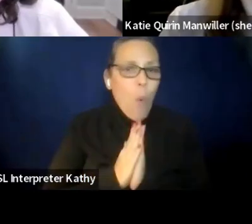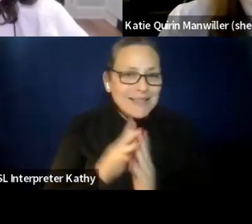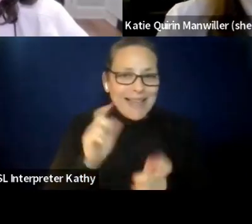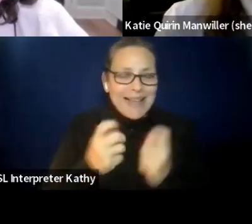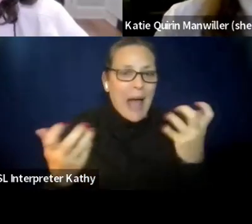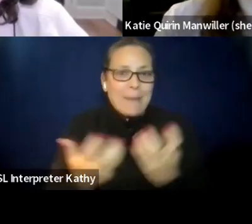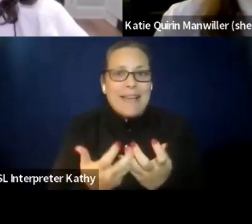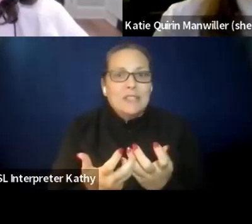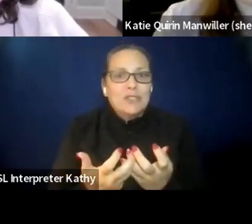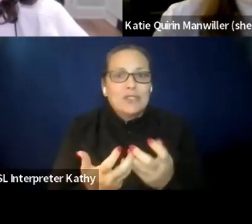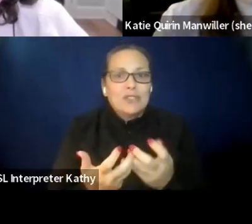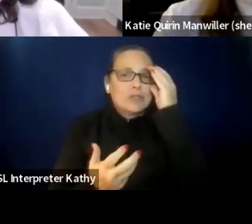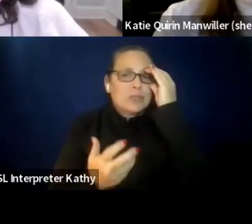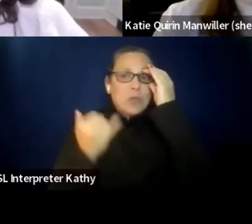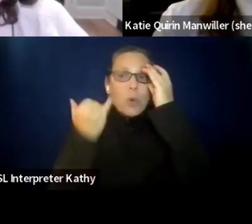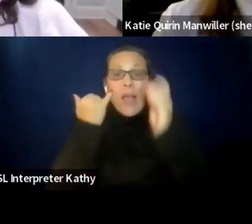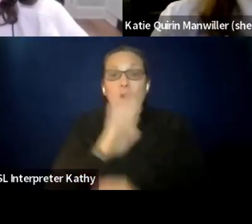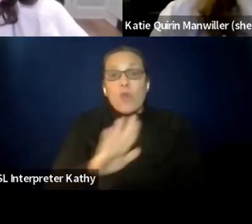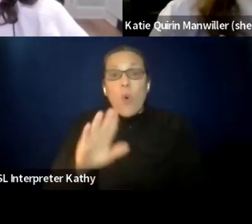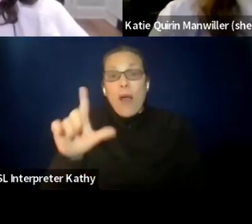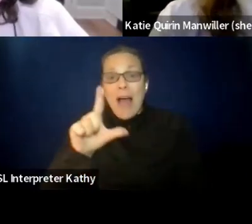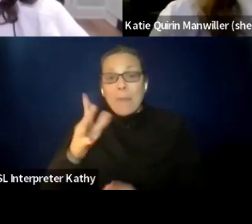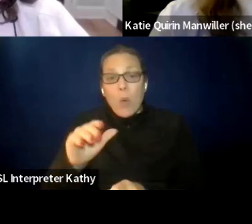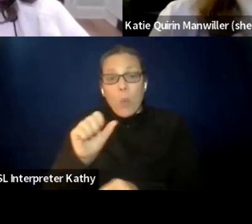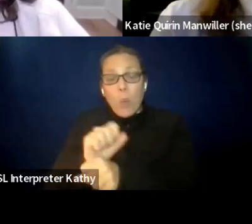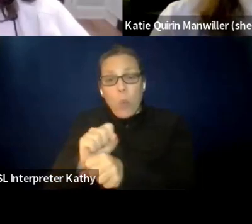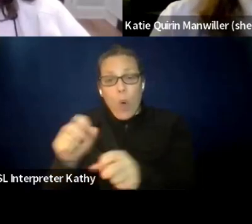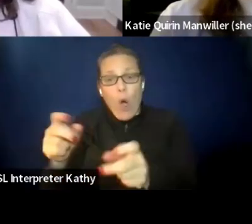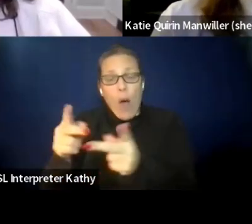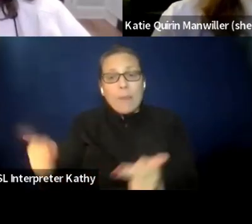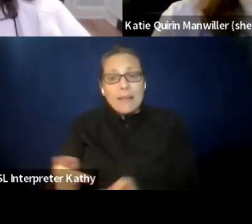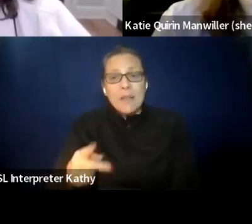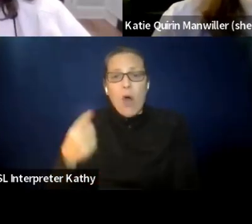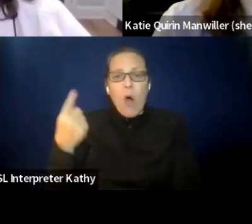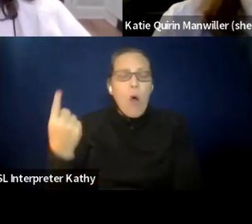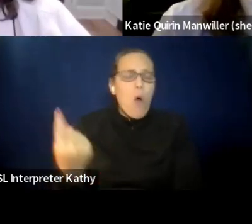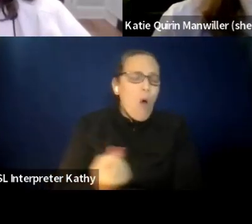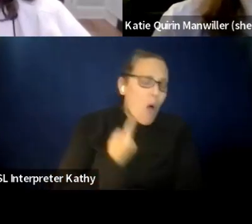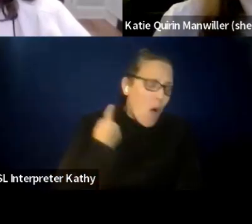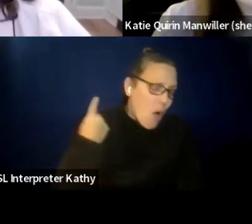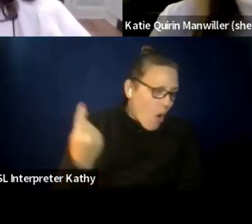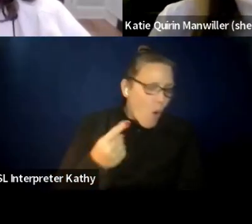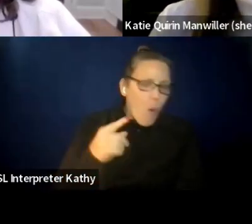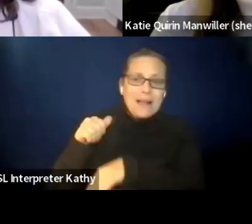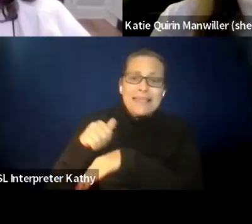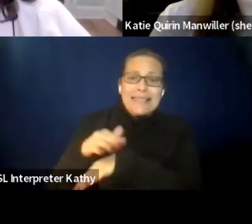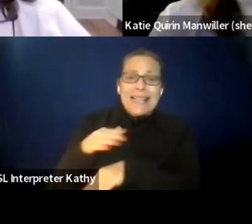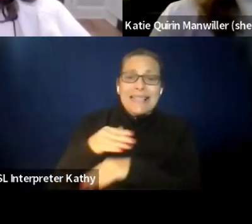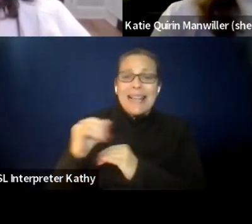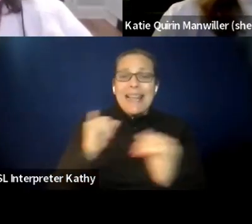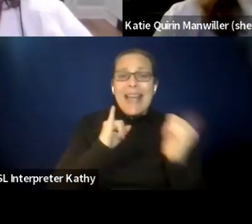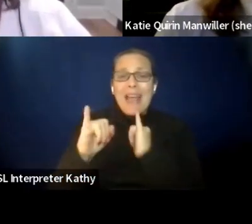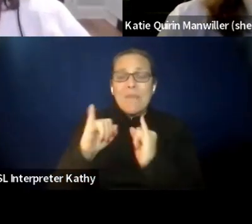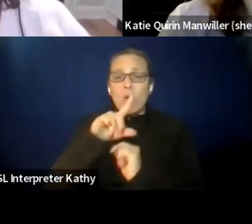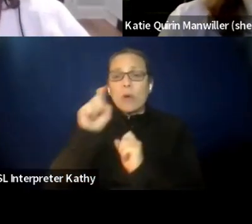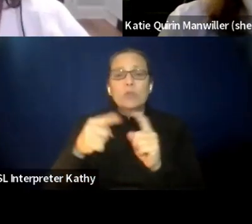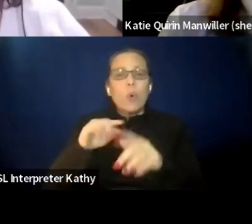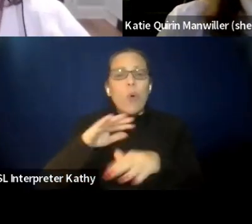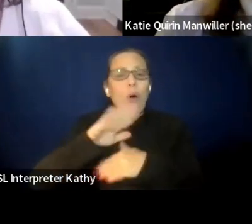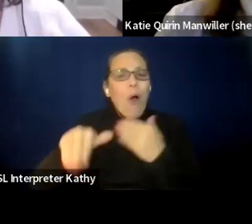have to disclose a disability and request an accommodation. When you -- like, if your library